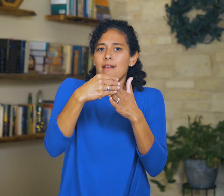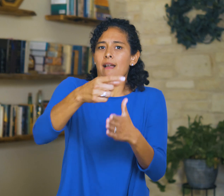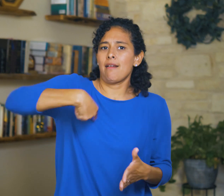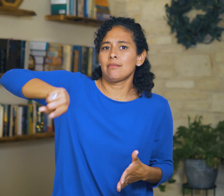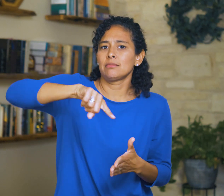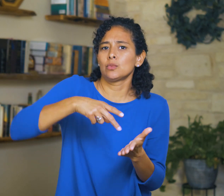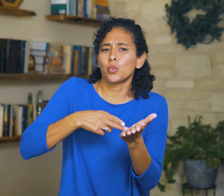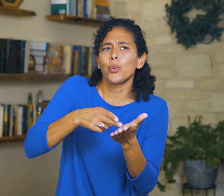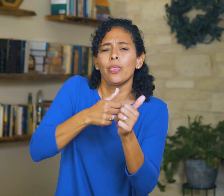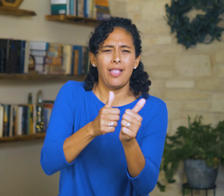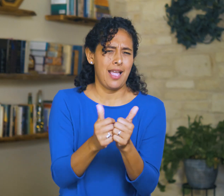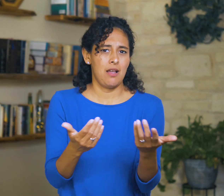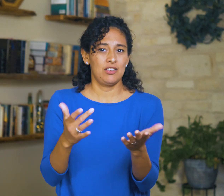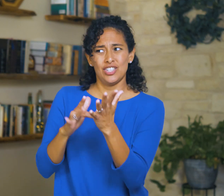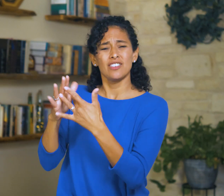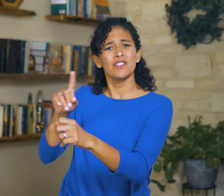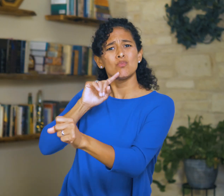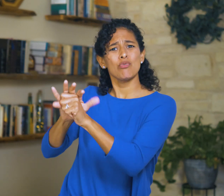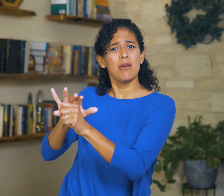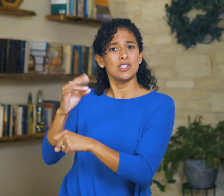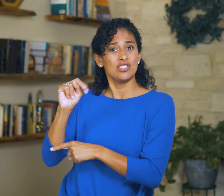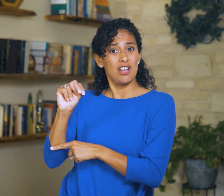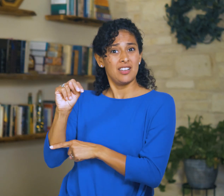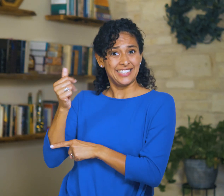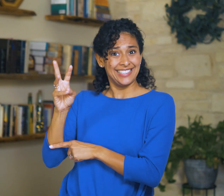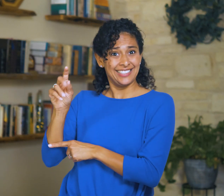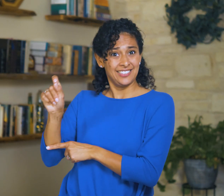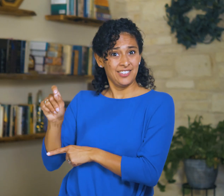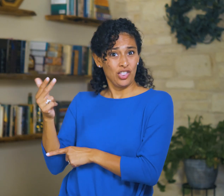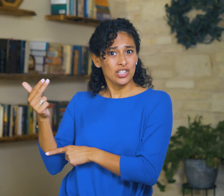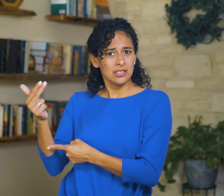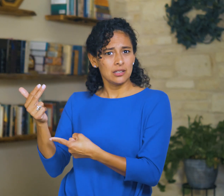guide us into all truth, like Jesus promised in John 16:13,